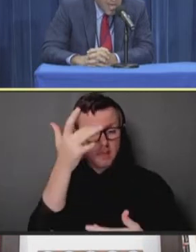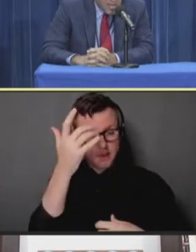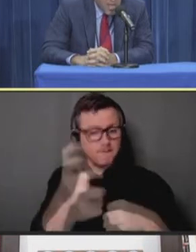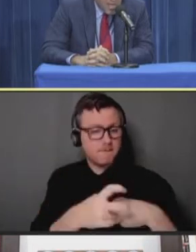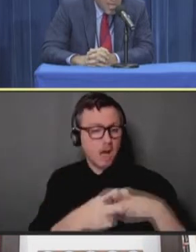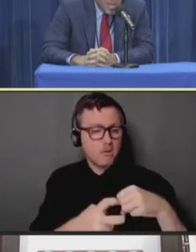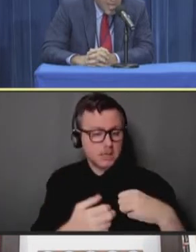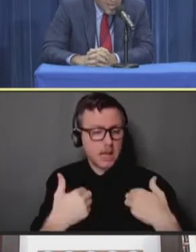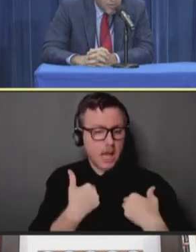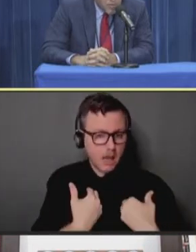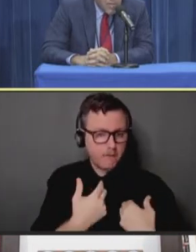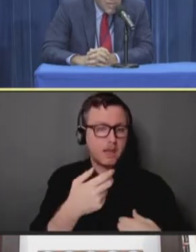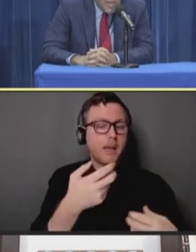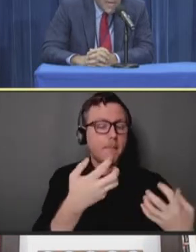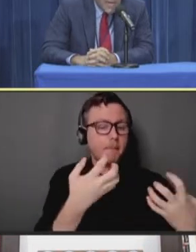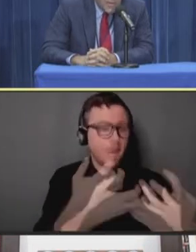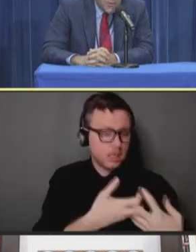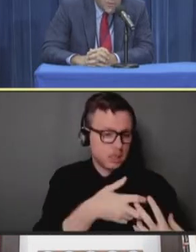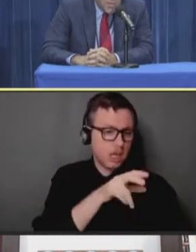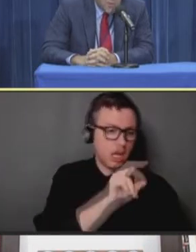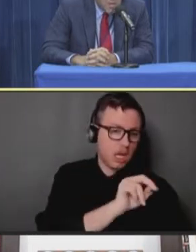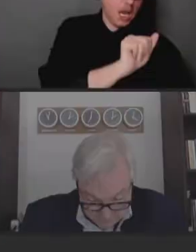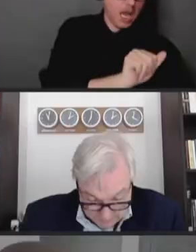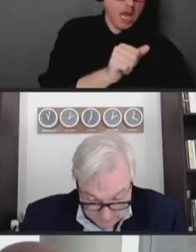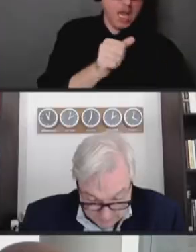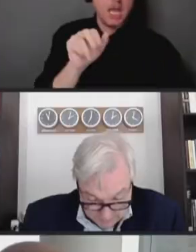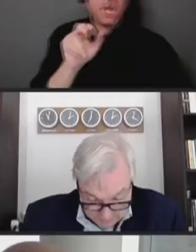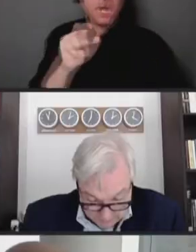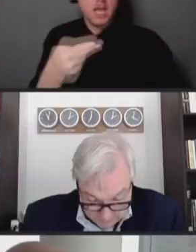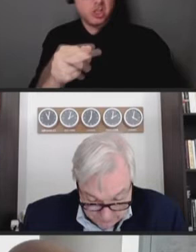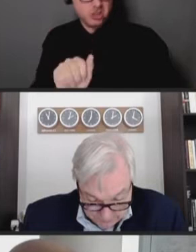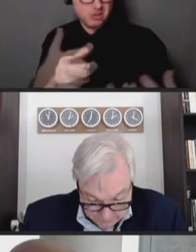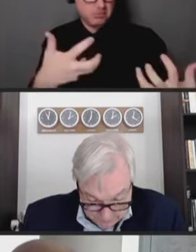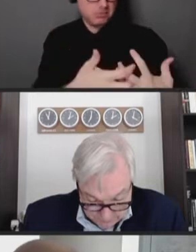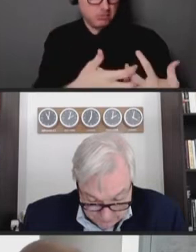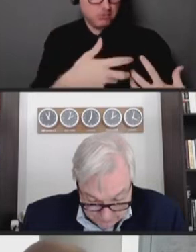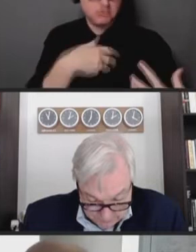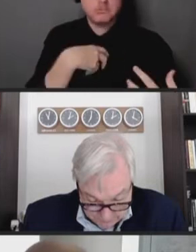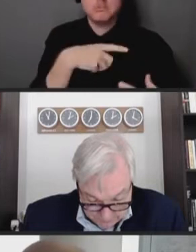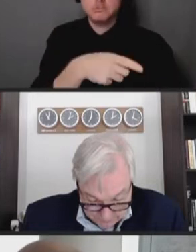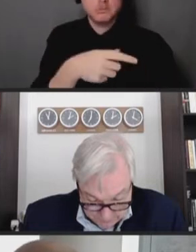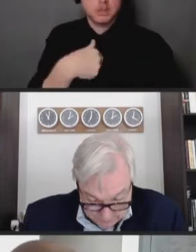HA and NA's, you see a much more prominent role of neutralizing antibody.